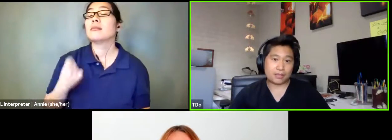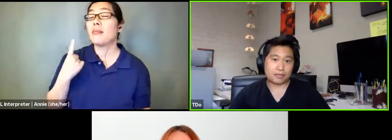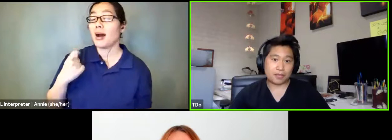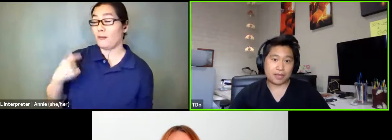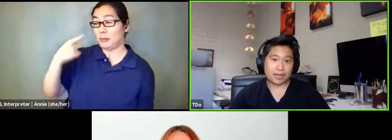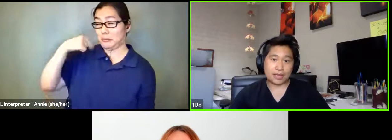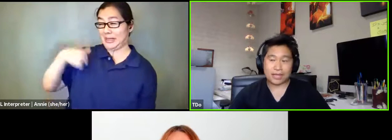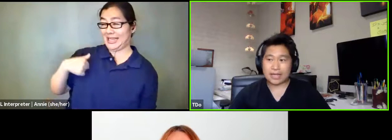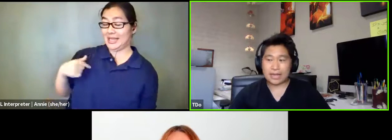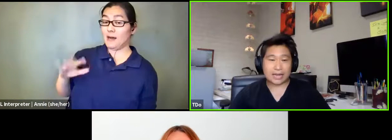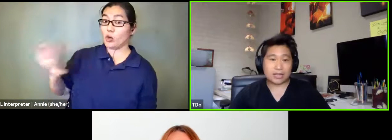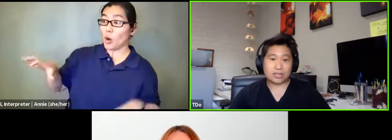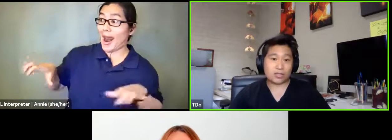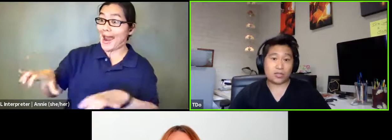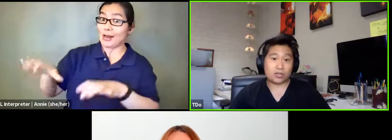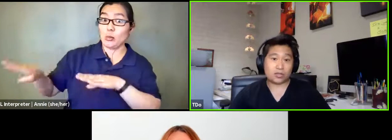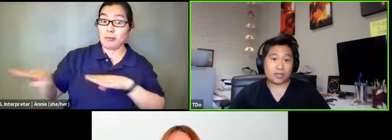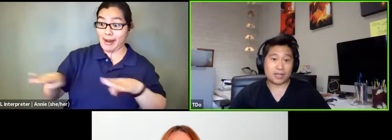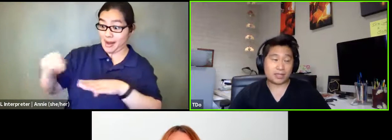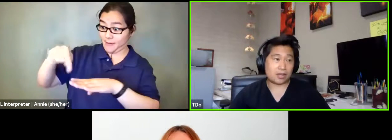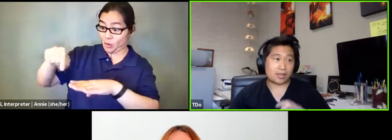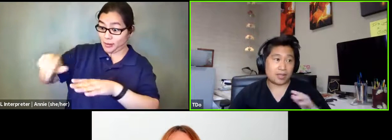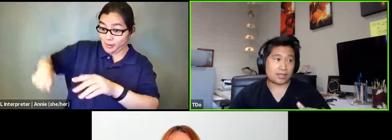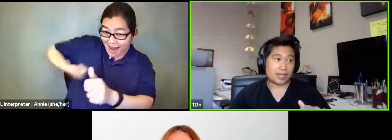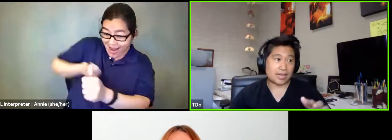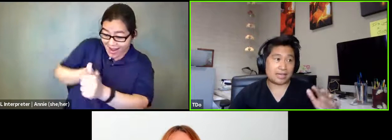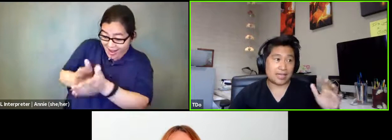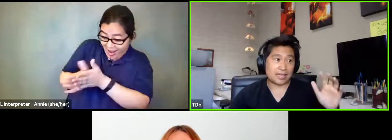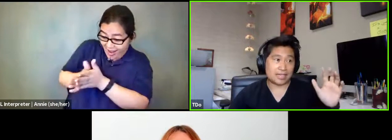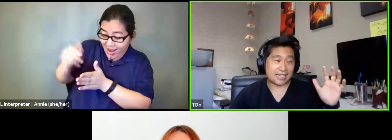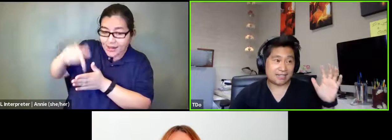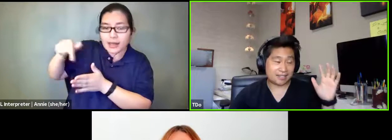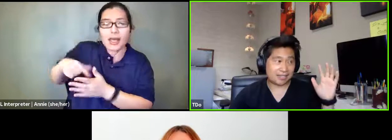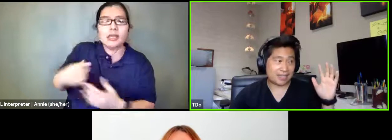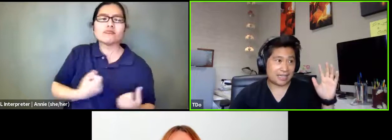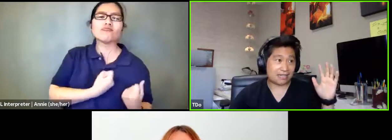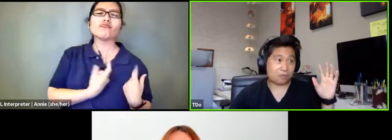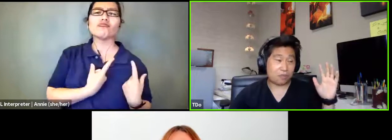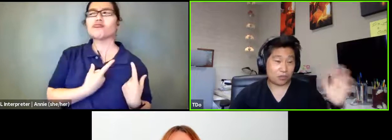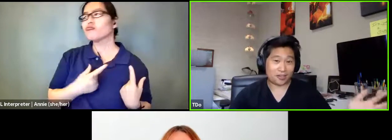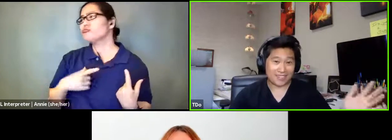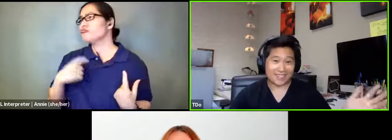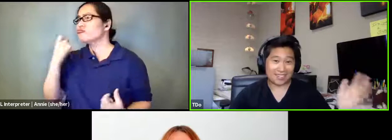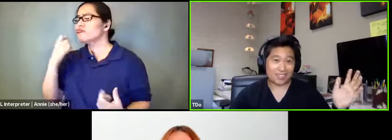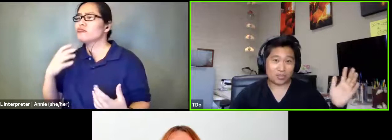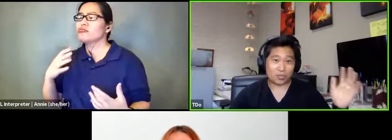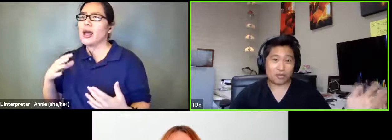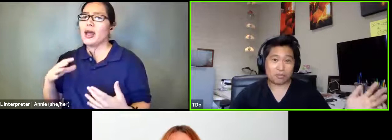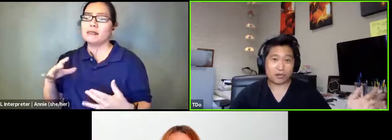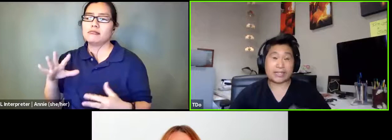and sympathy, that is huge because it is authentic and it is important. It is just really important